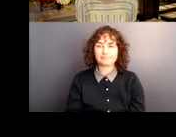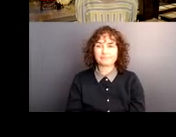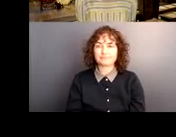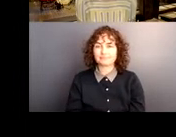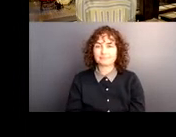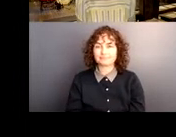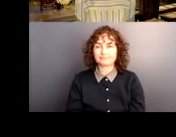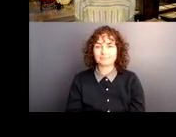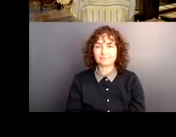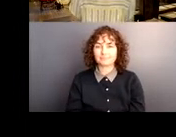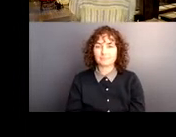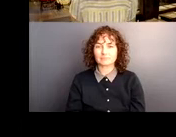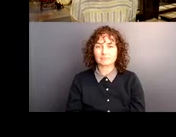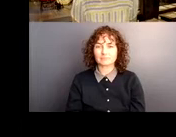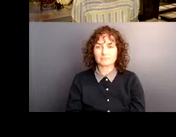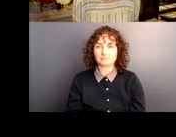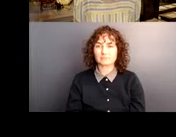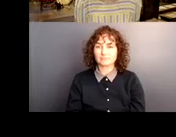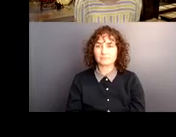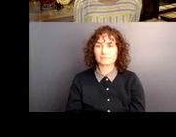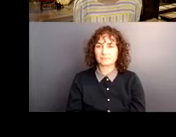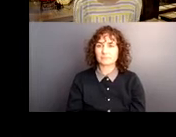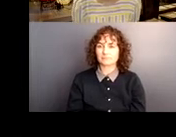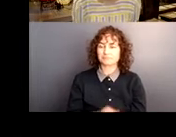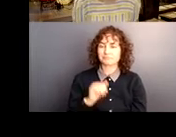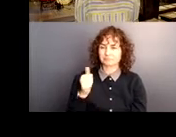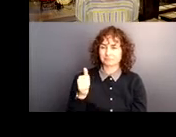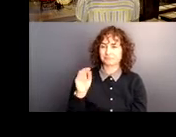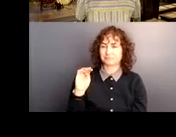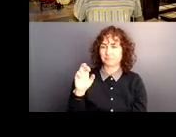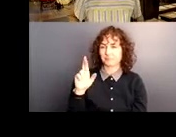Great. So in addition to considering how we design